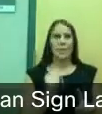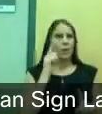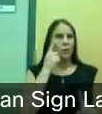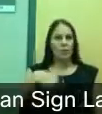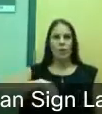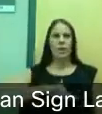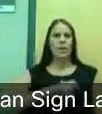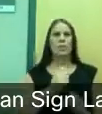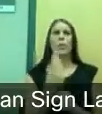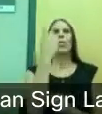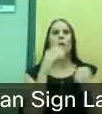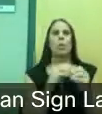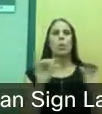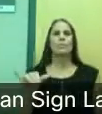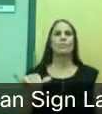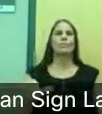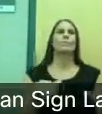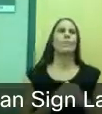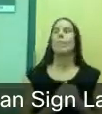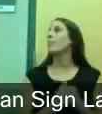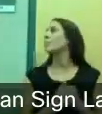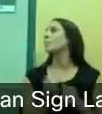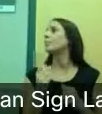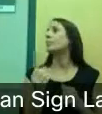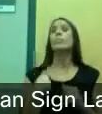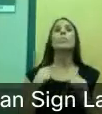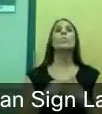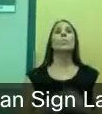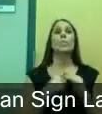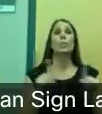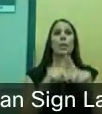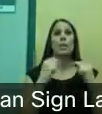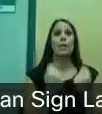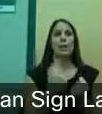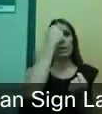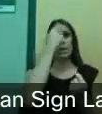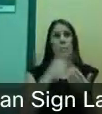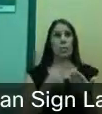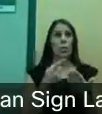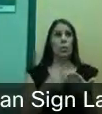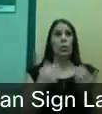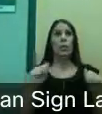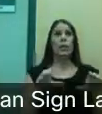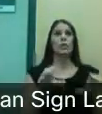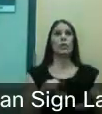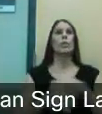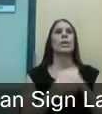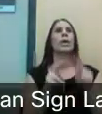1 more of everything. And so we started as a team thinking about what we could do that would add value. And so, 1 of the 1st, things we did was, we created